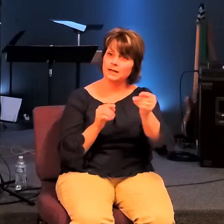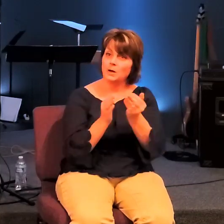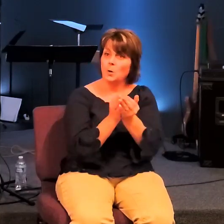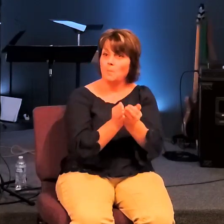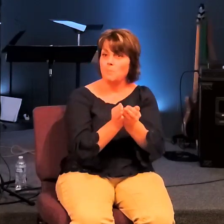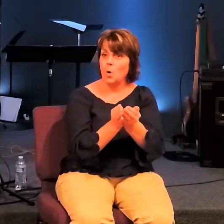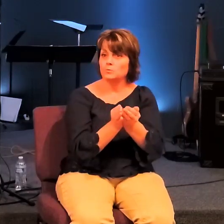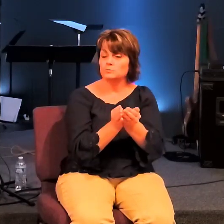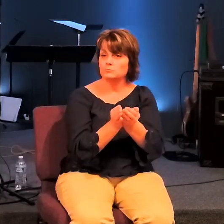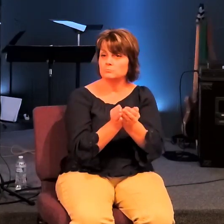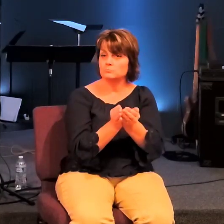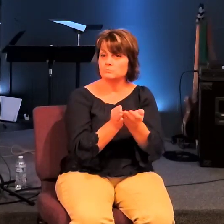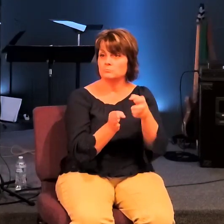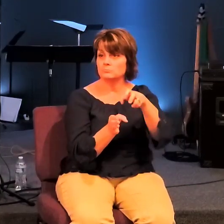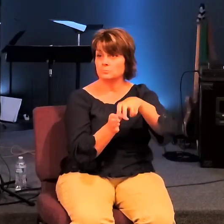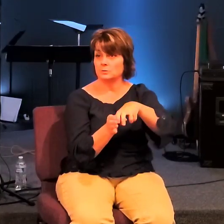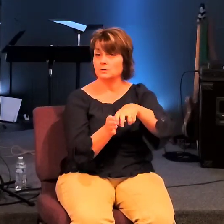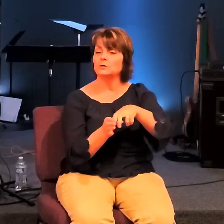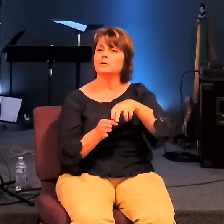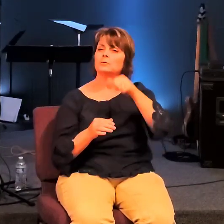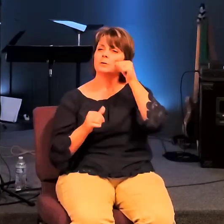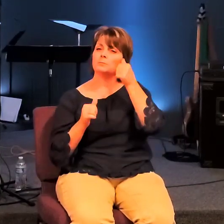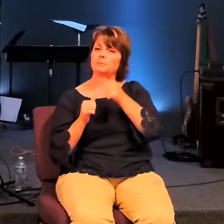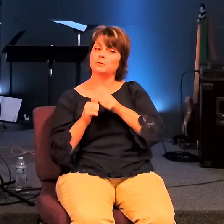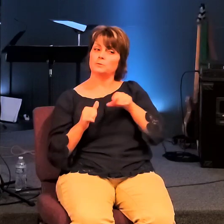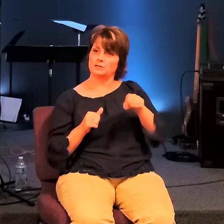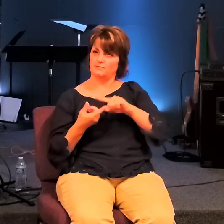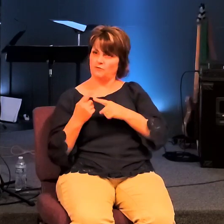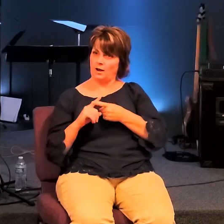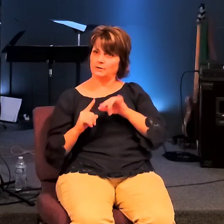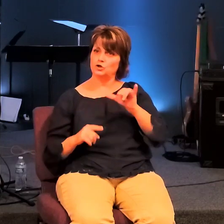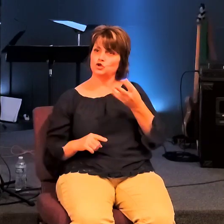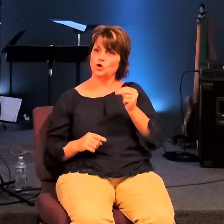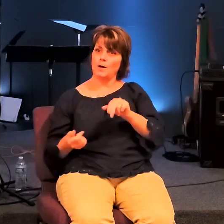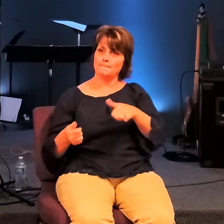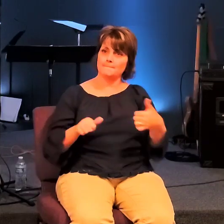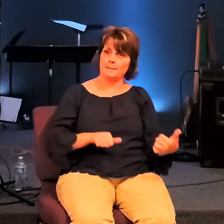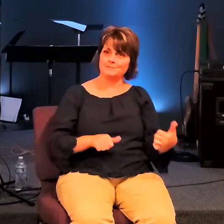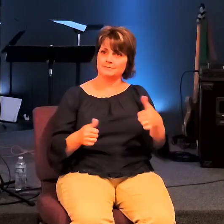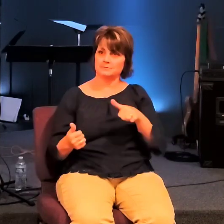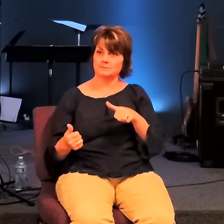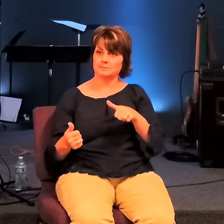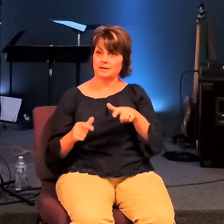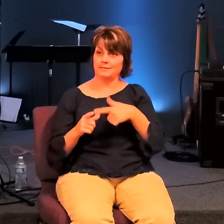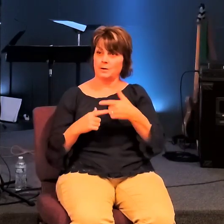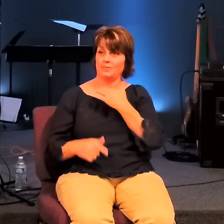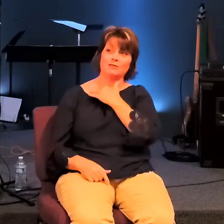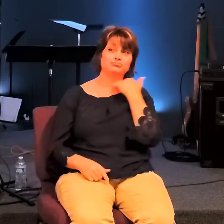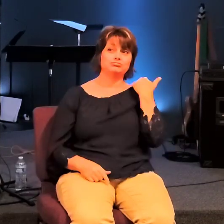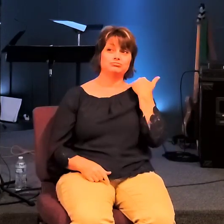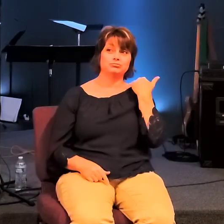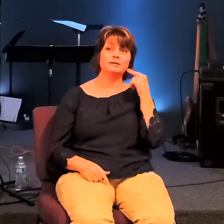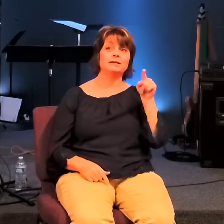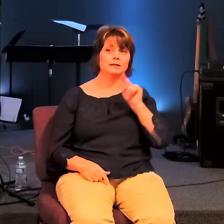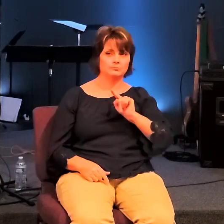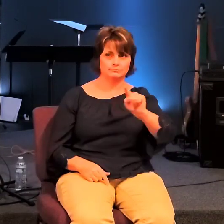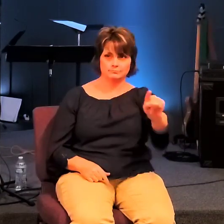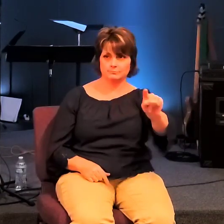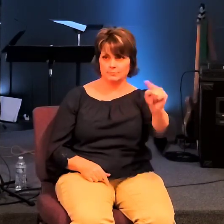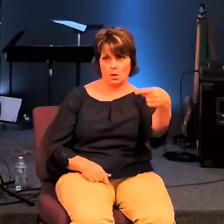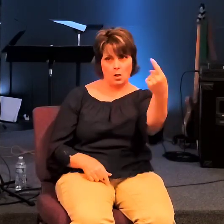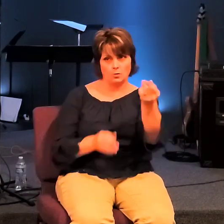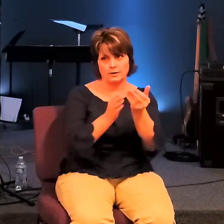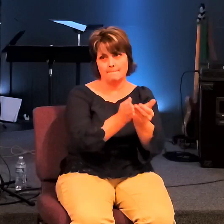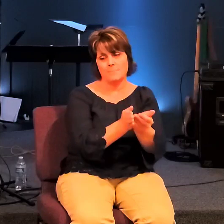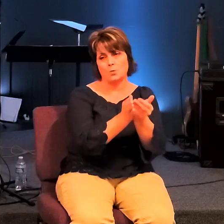news that John the Baptist had been killed and after a day of healing the sick Jesus